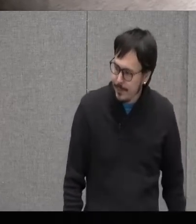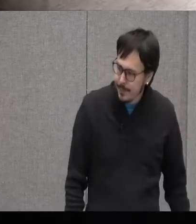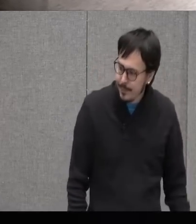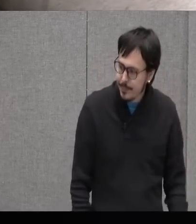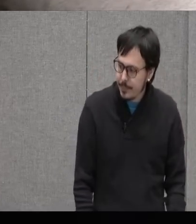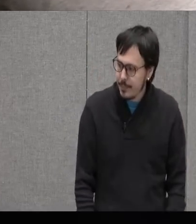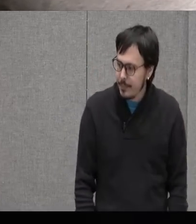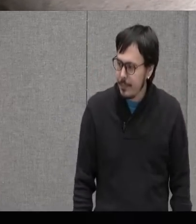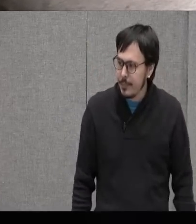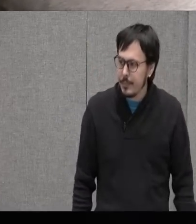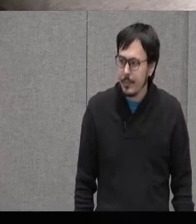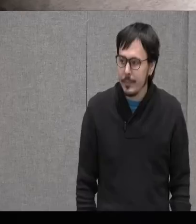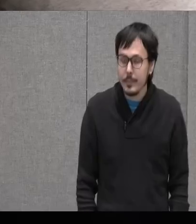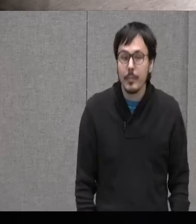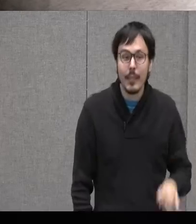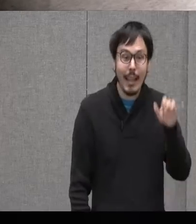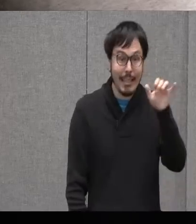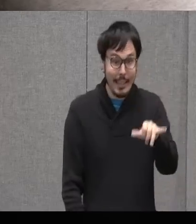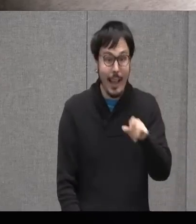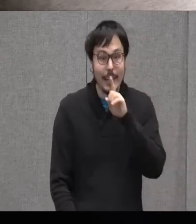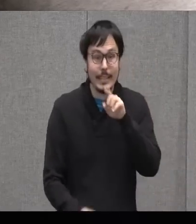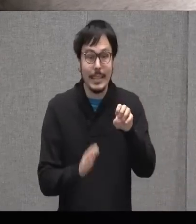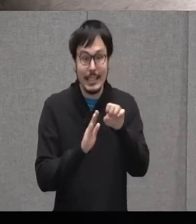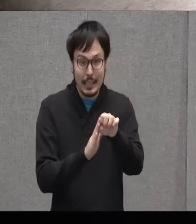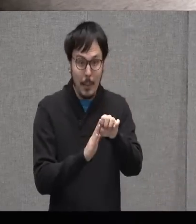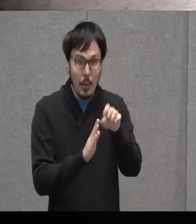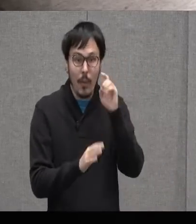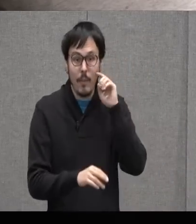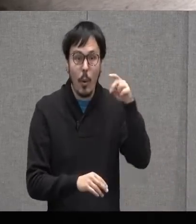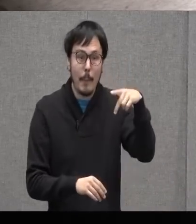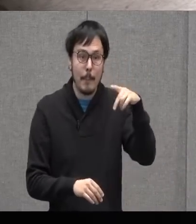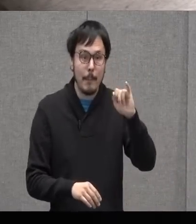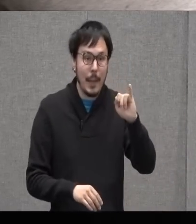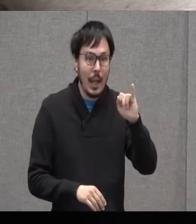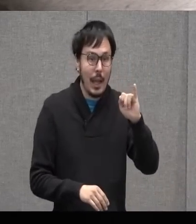This is the symbol for pi, not this pie.